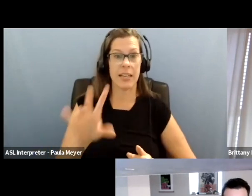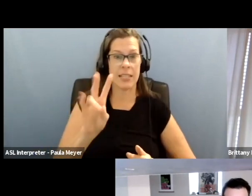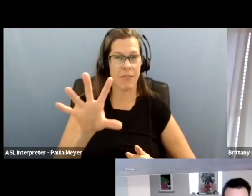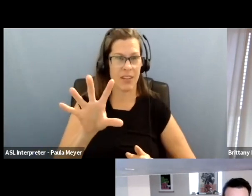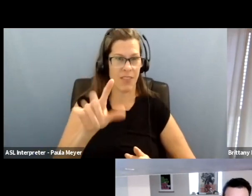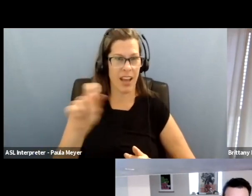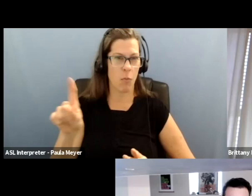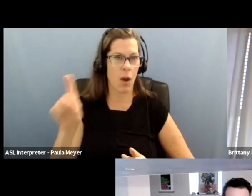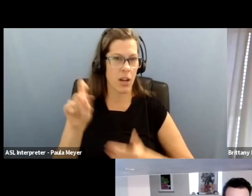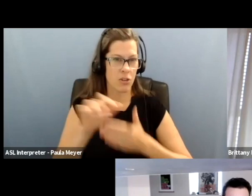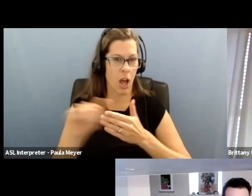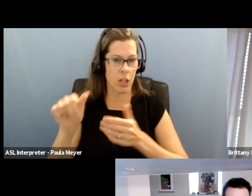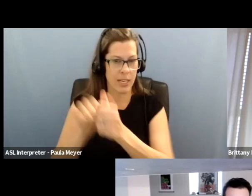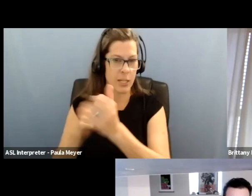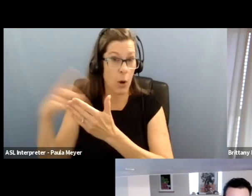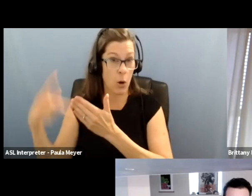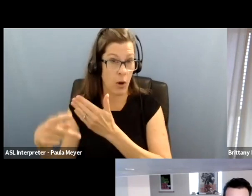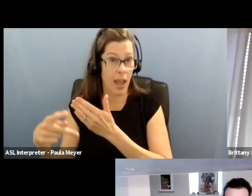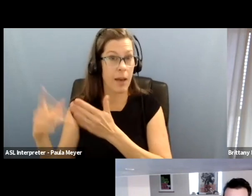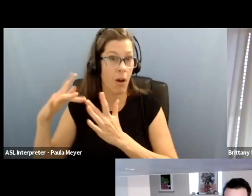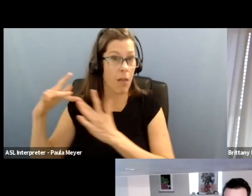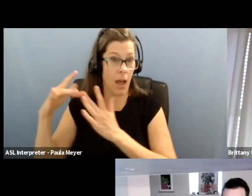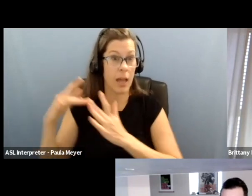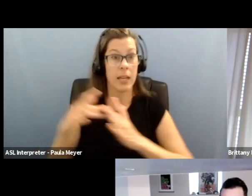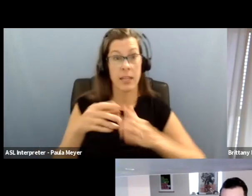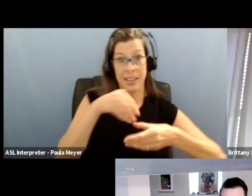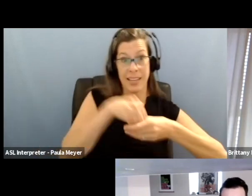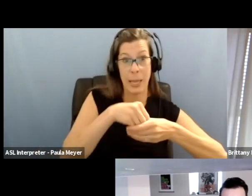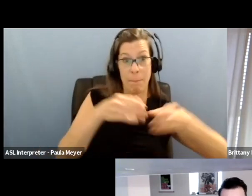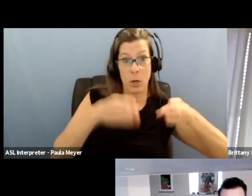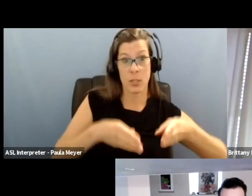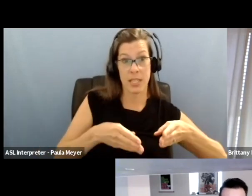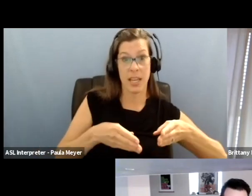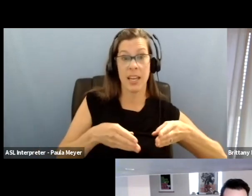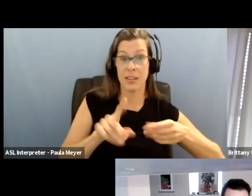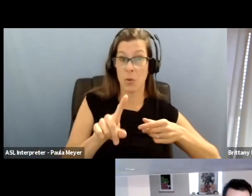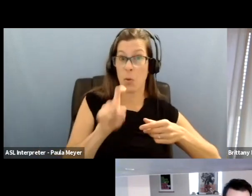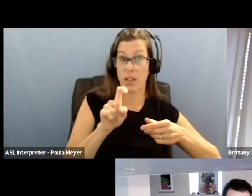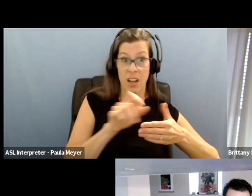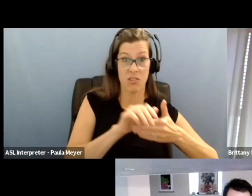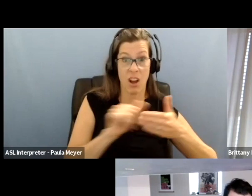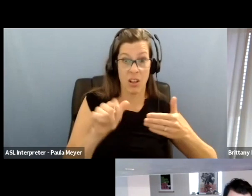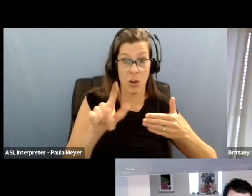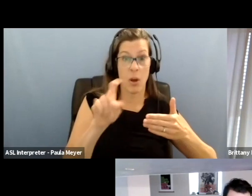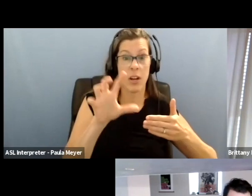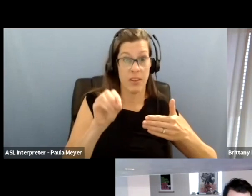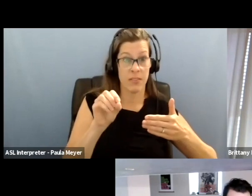And then for in person events, that rate can range from $100 to about $150 per captioner.